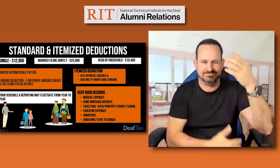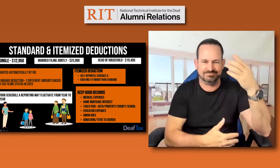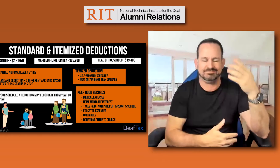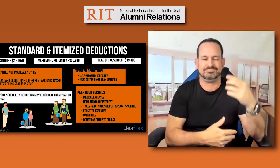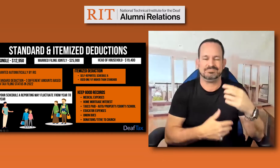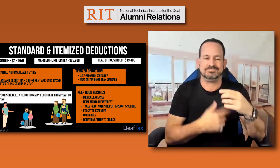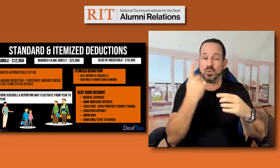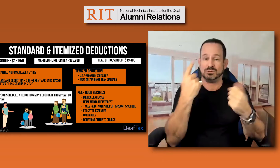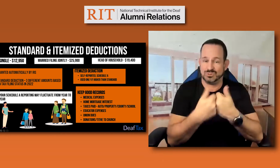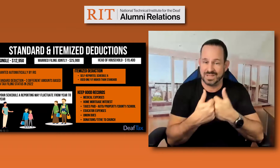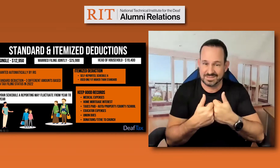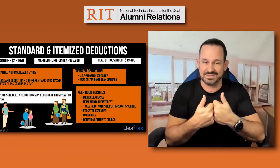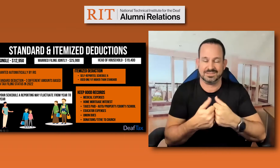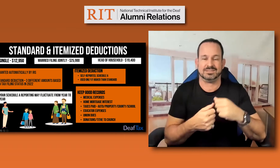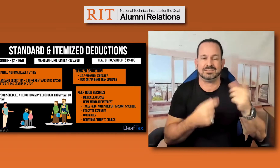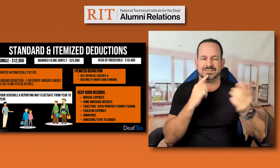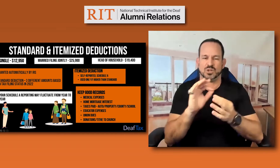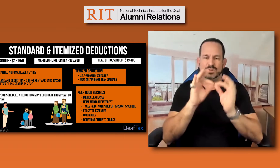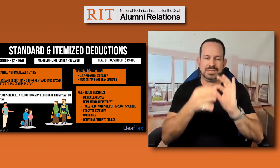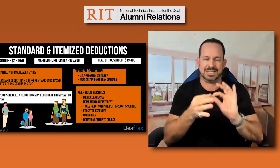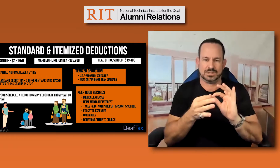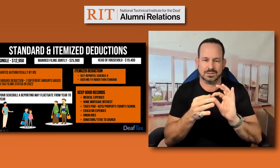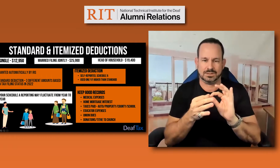that you can deduct in your itemized deduction.